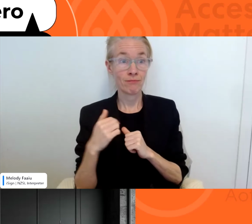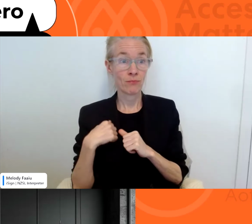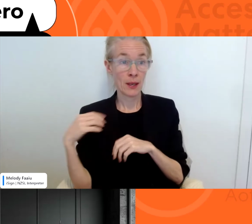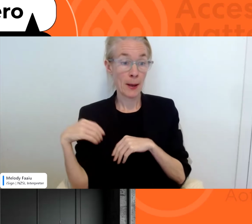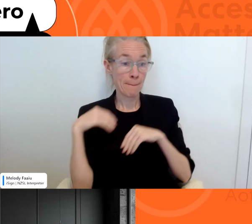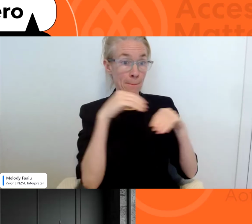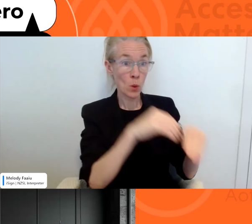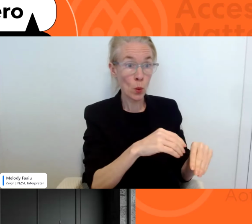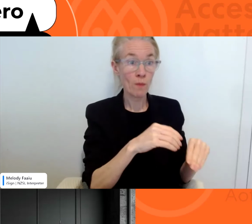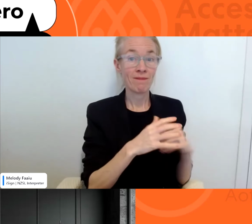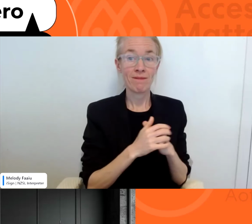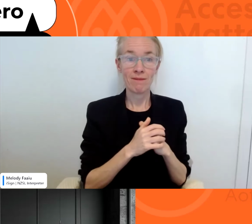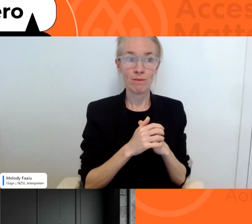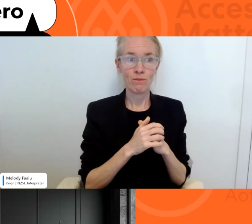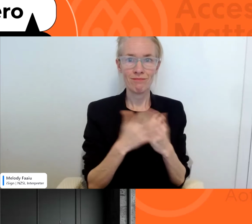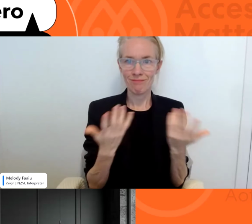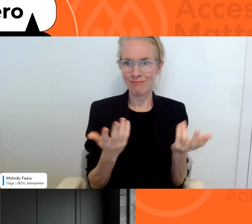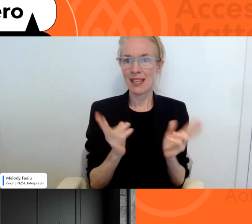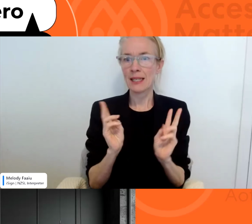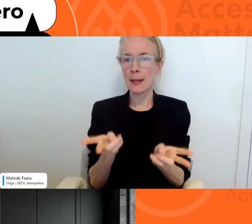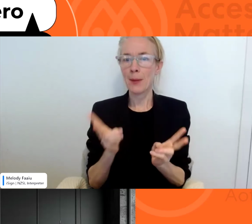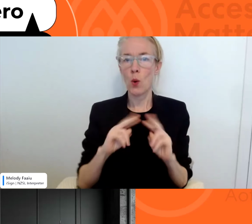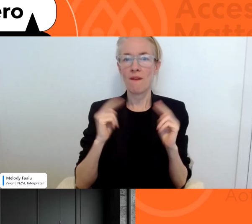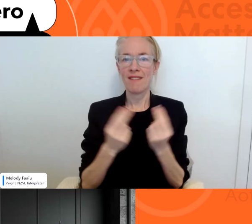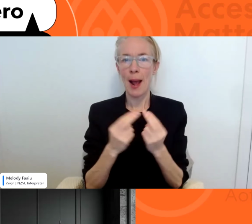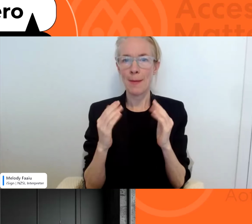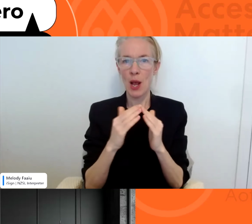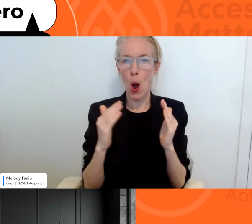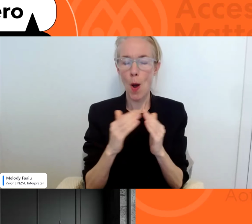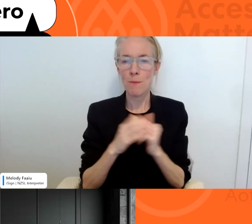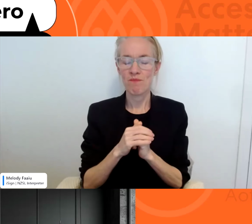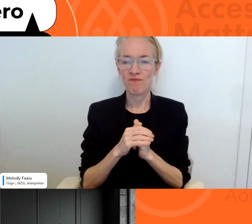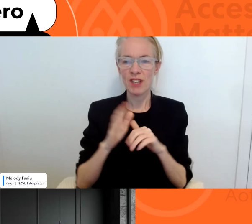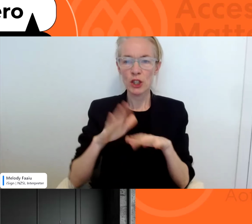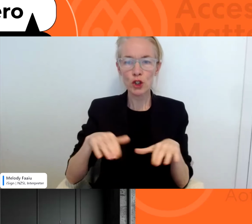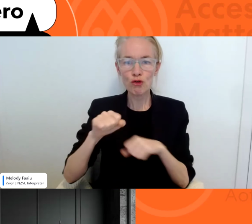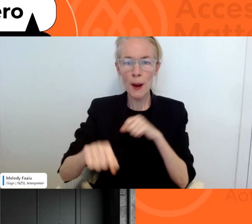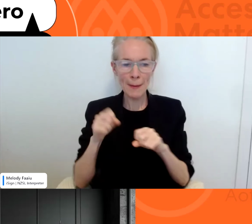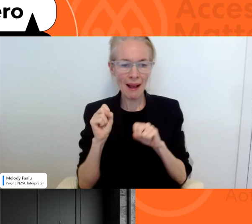as most family houses have that issue. But in order to have a shower